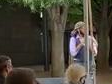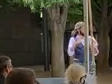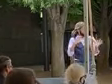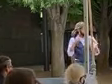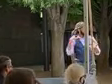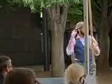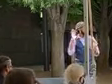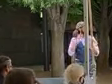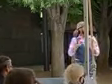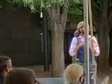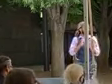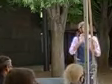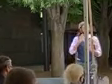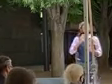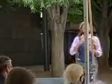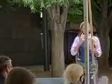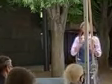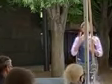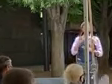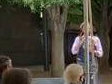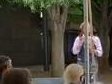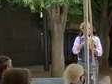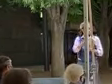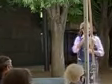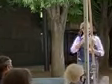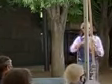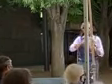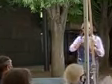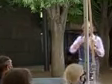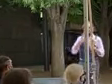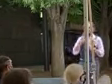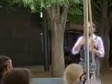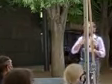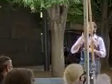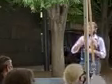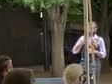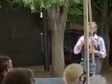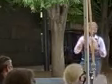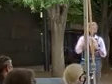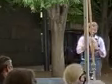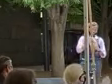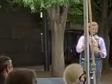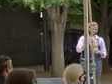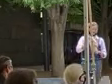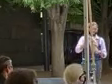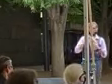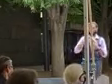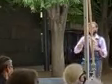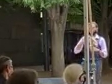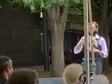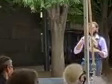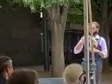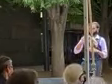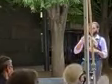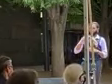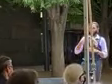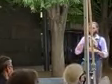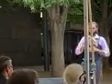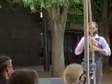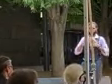You are helping to let others learn about his legacy of both FDR and Eleanor Roosevelt, and we appreciate the work you've done. Thank you.